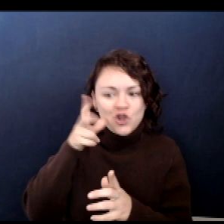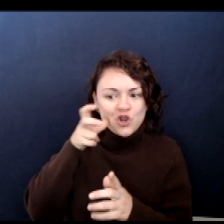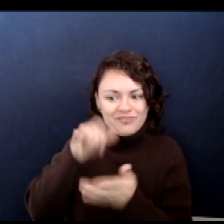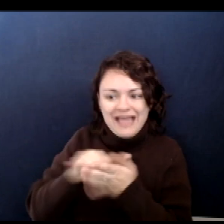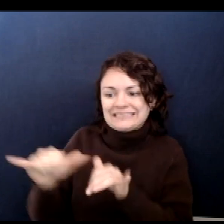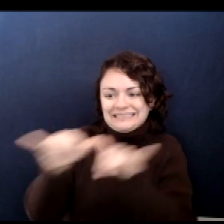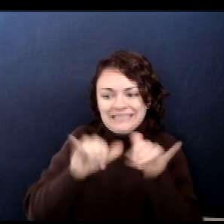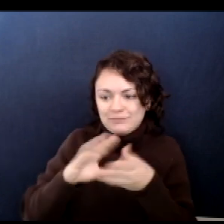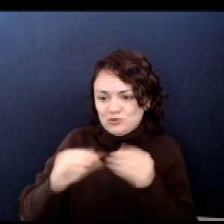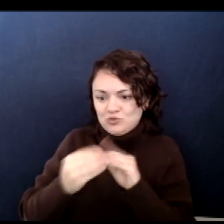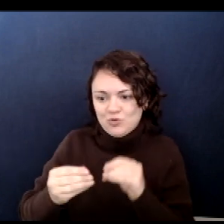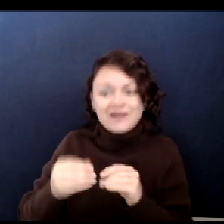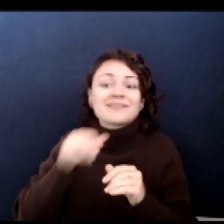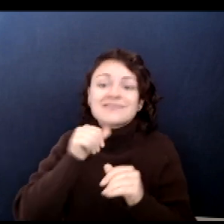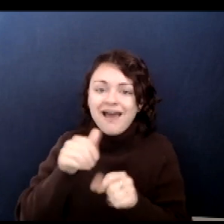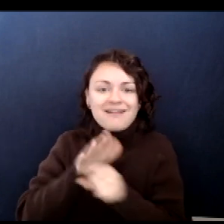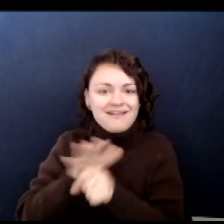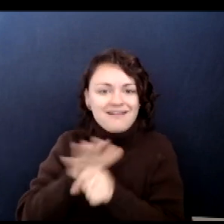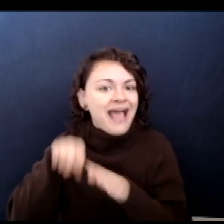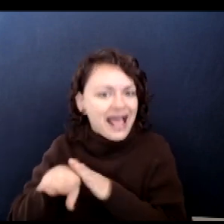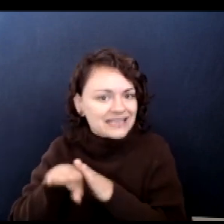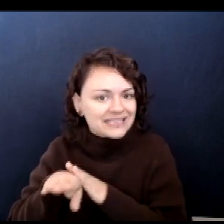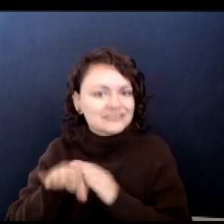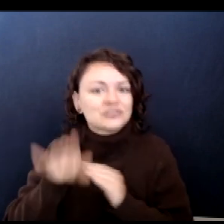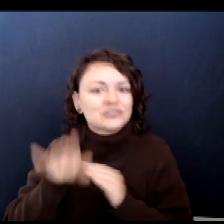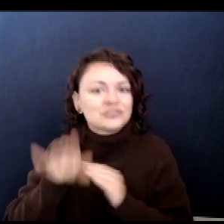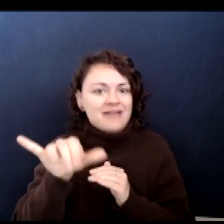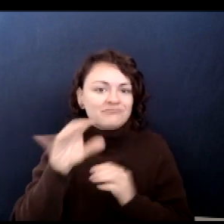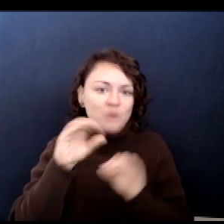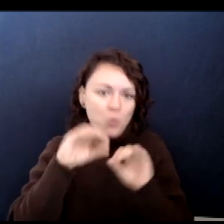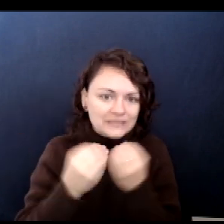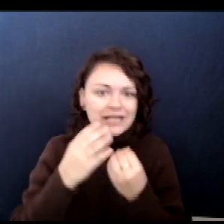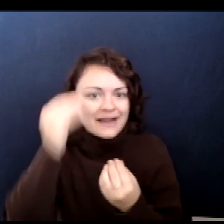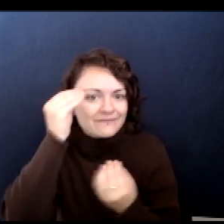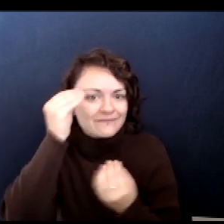Second finding was that long term services and supports overall,